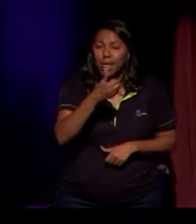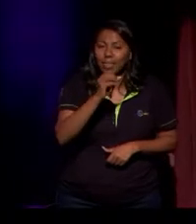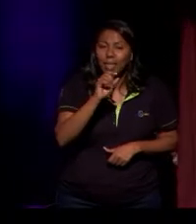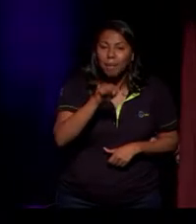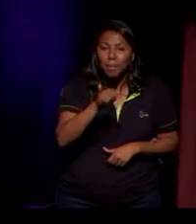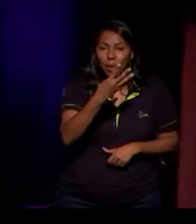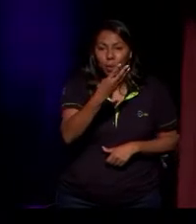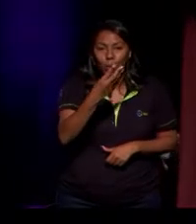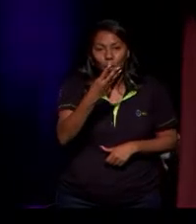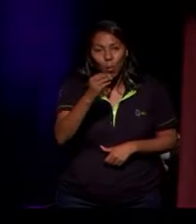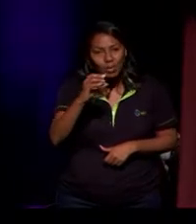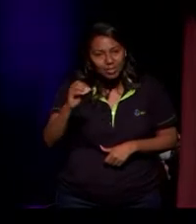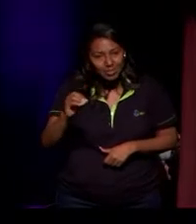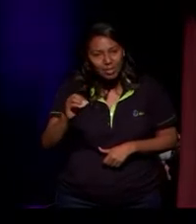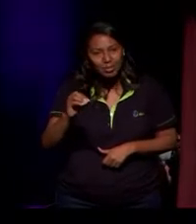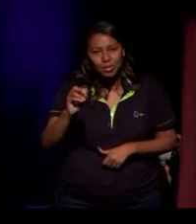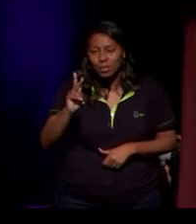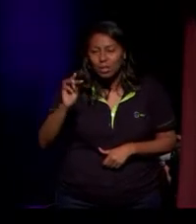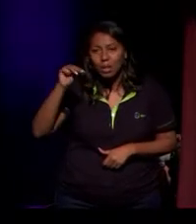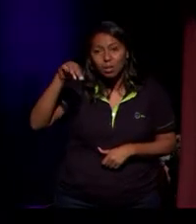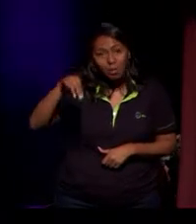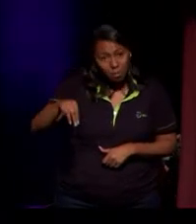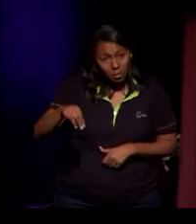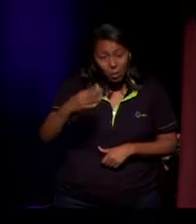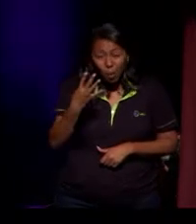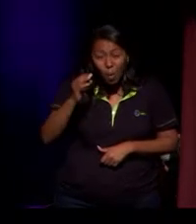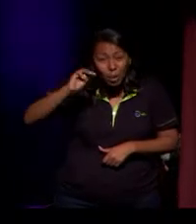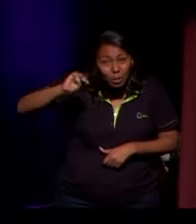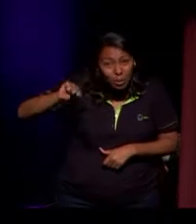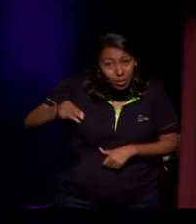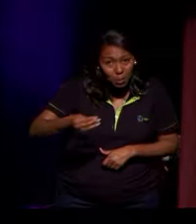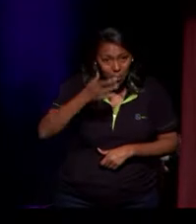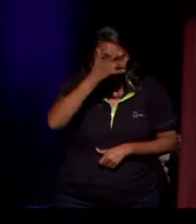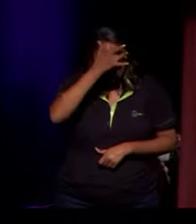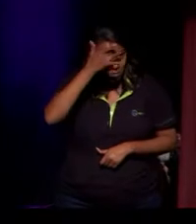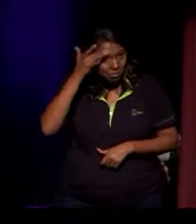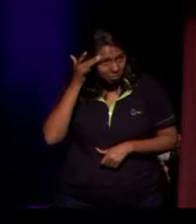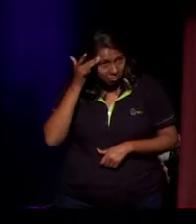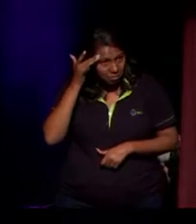with an estimated 4.5 million inhabitants. Why estimated?